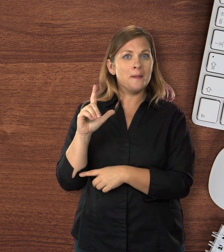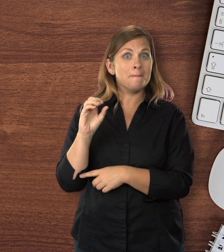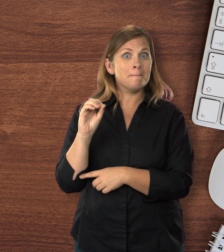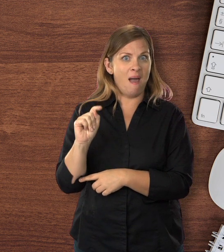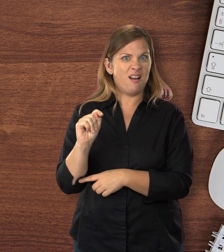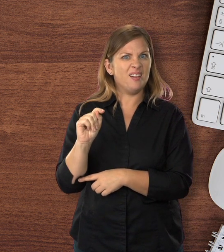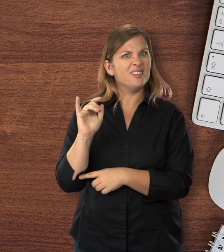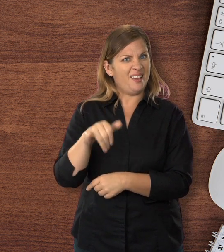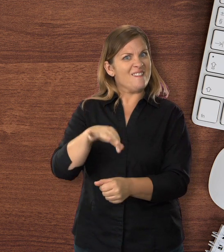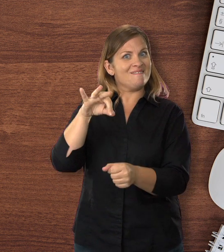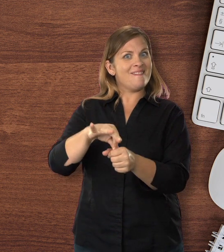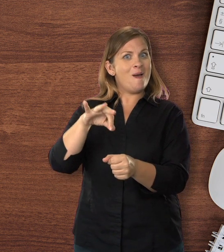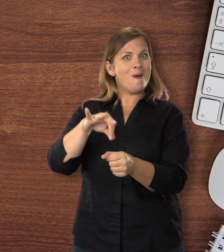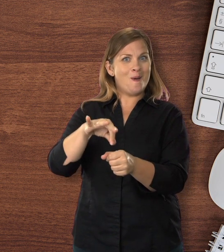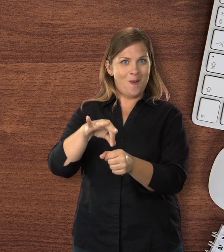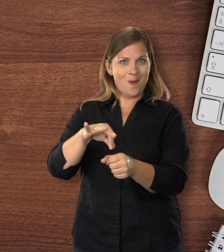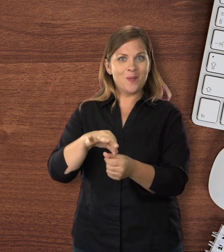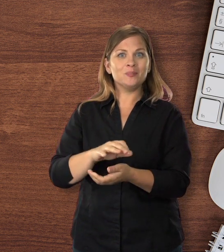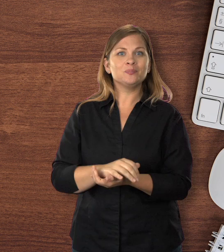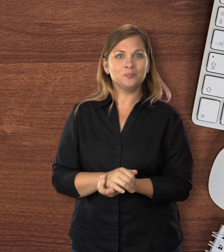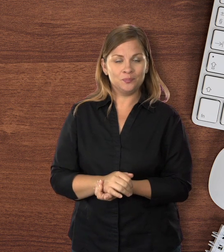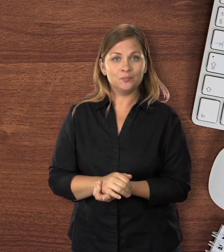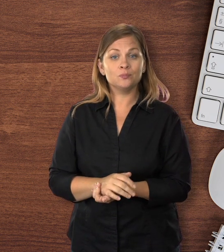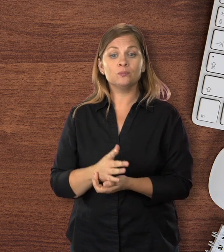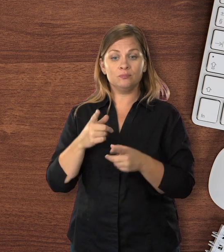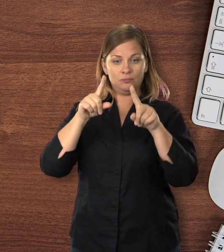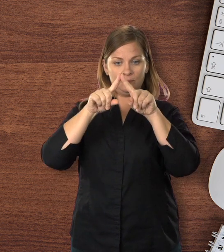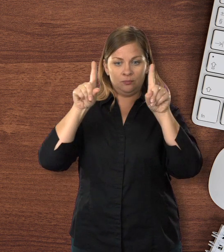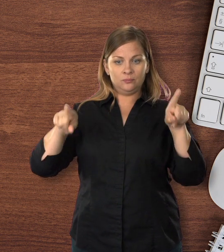so that they can see that it was blank when it arrived.